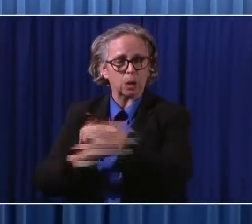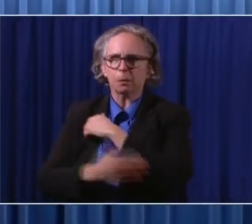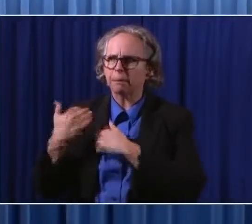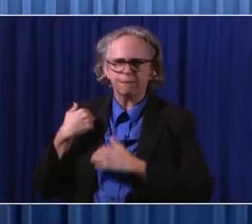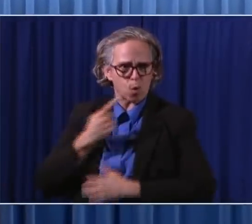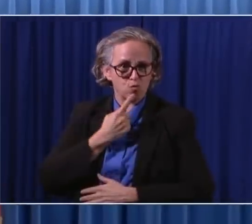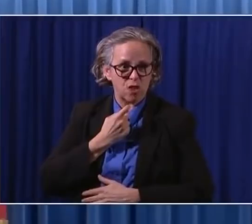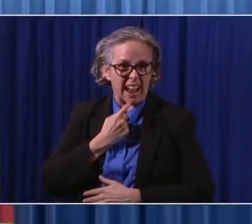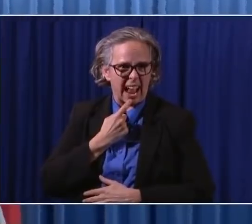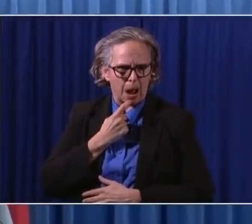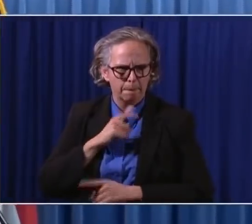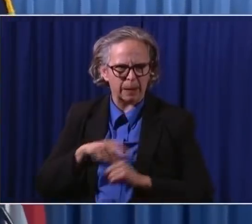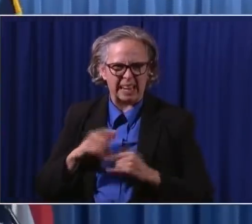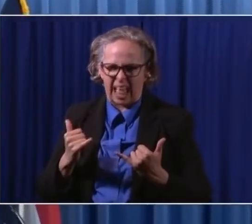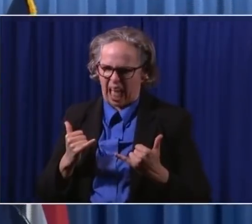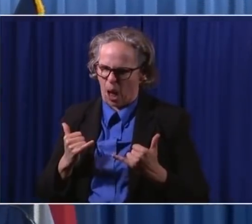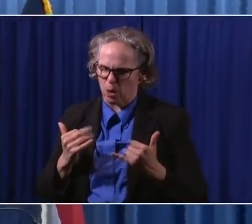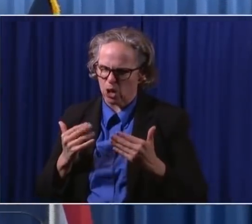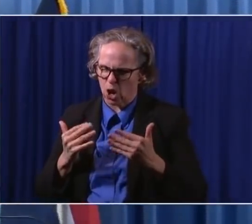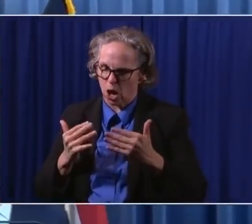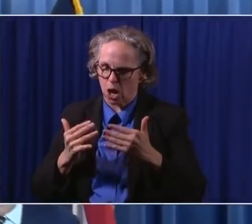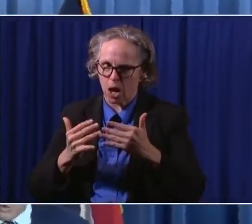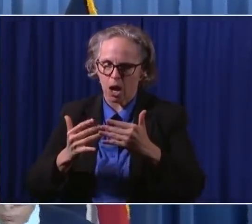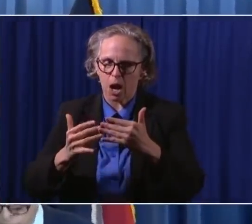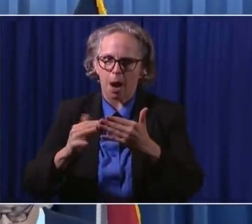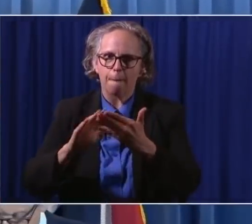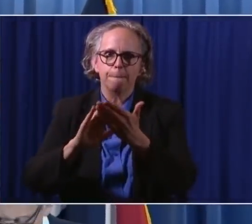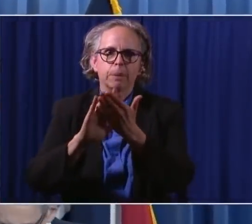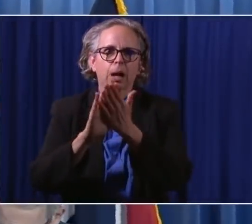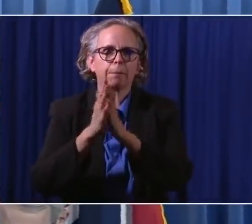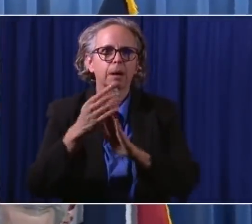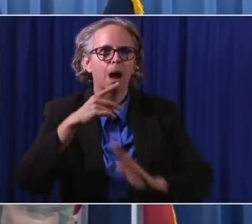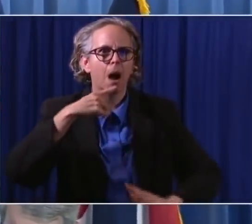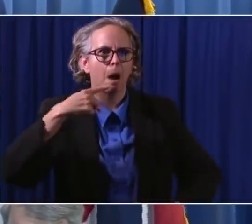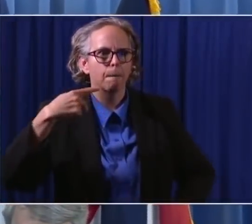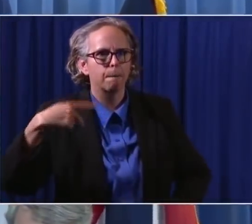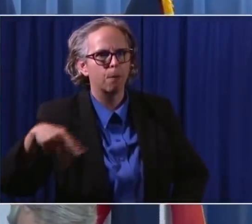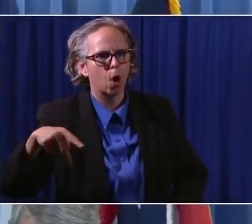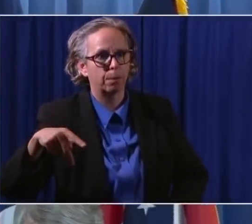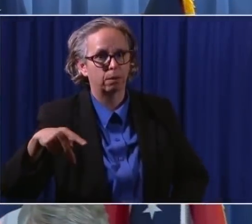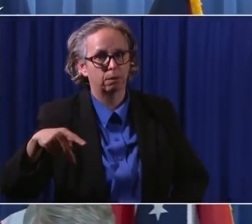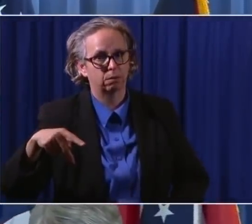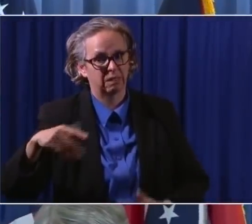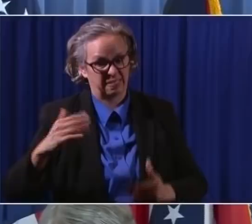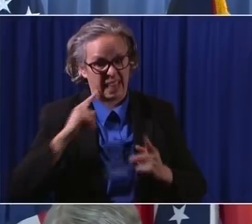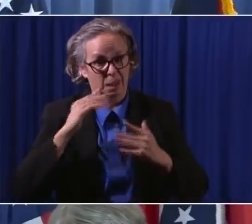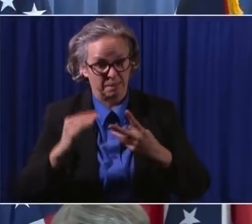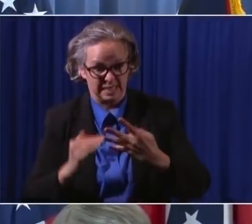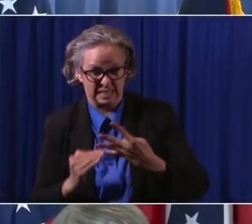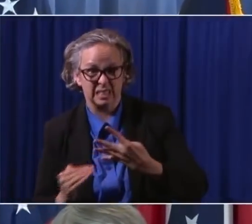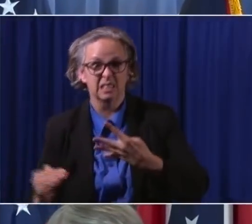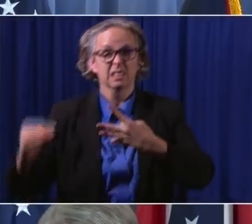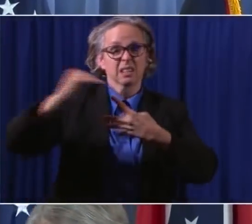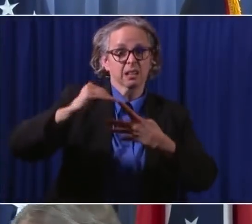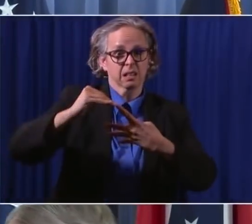COUNTY AND WE MADE THE POINT THAT FRANKLIN COUNTY WAS A RED COUNTY AND IT WAS FAST